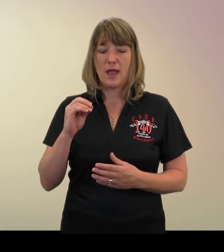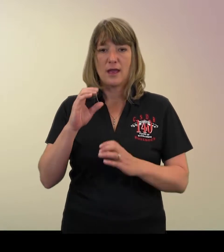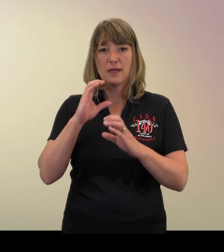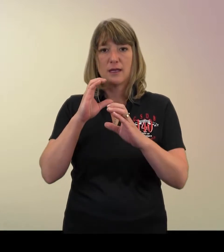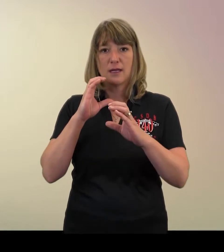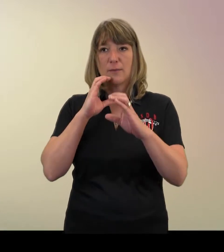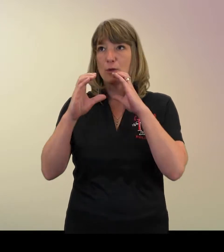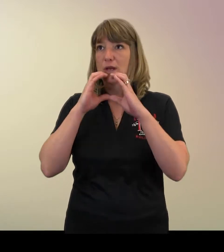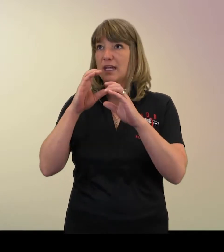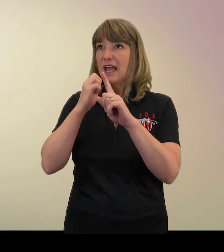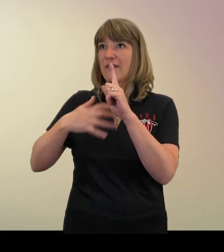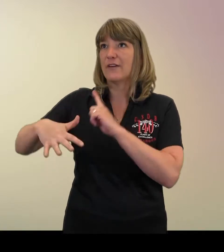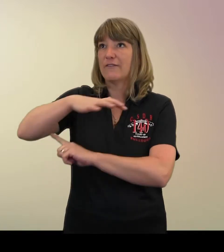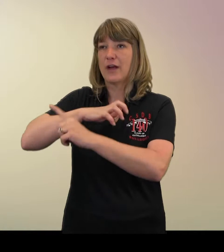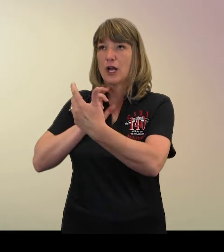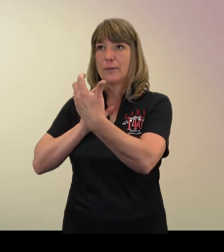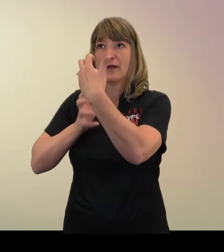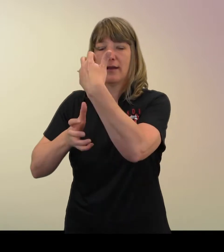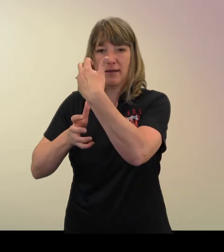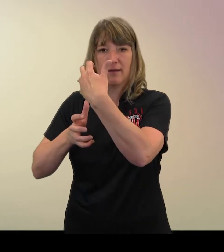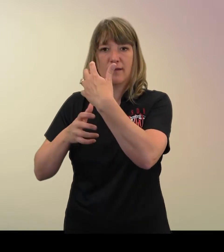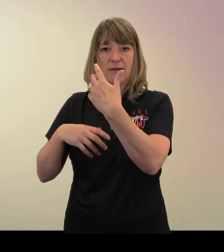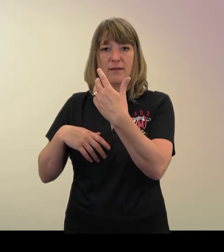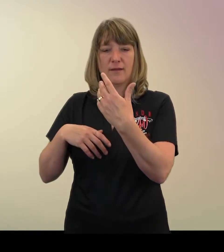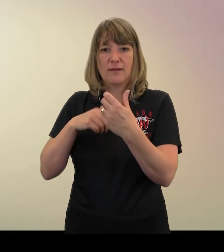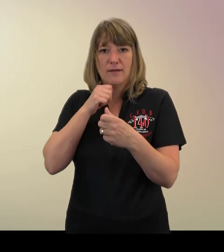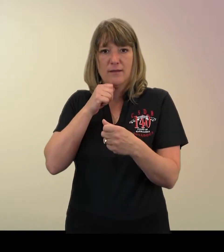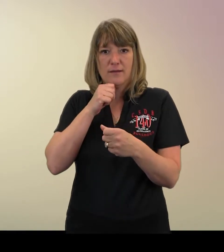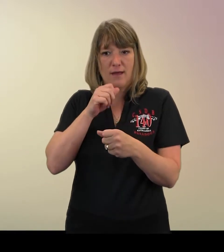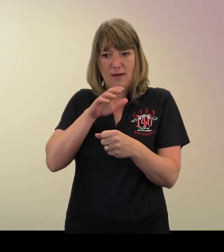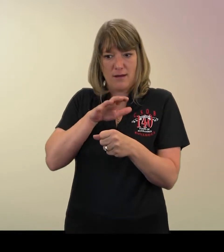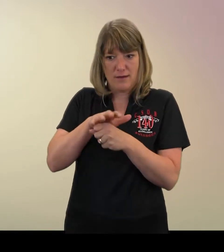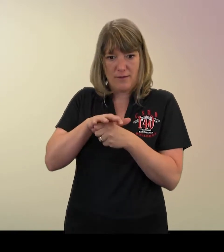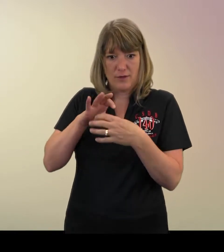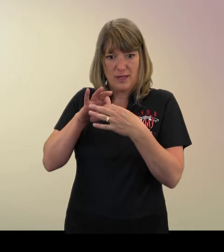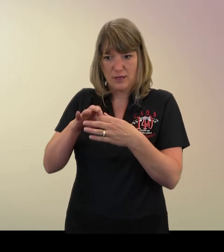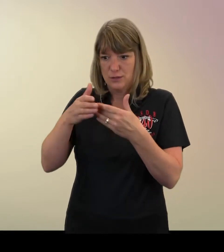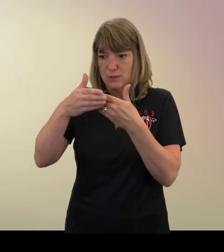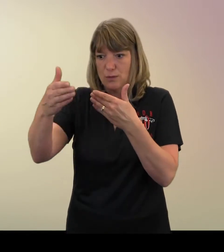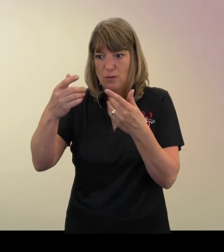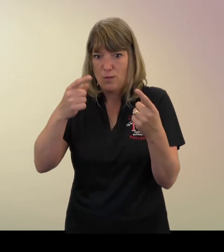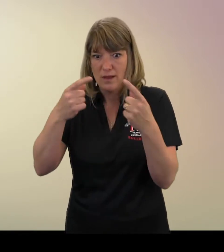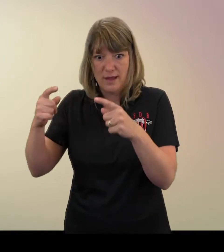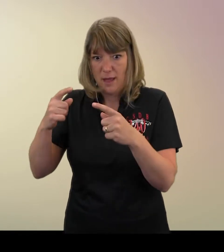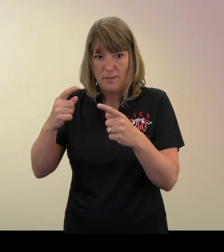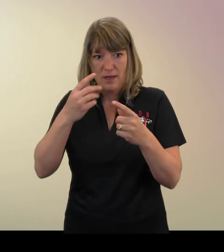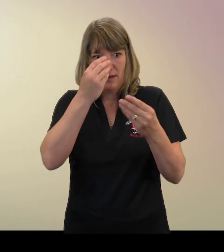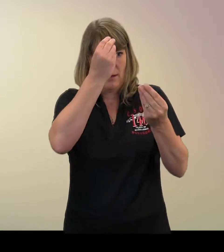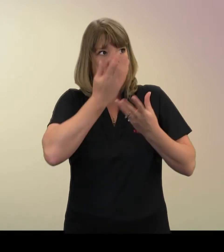their communicative environment, that is not enough about what's about to happen is being communicated